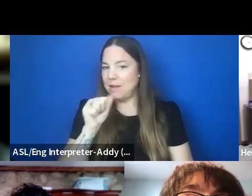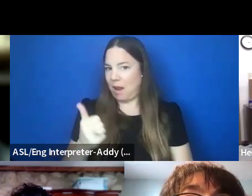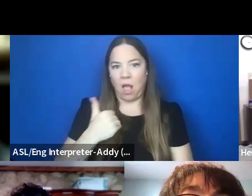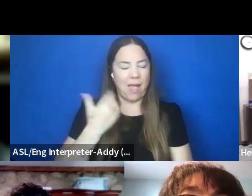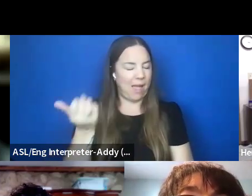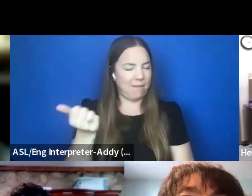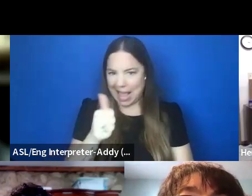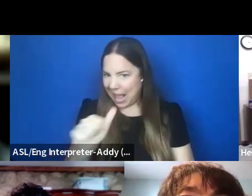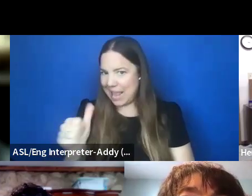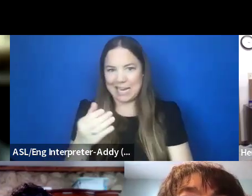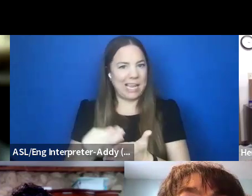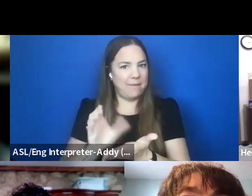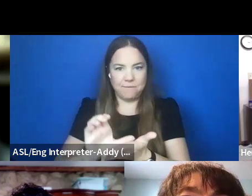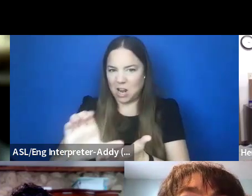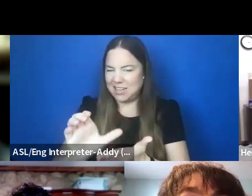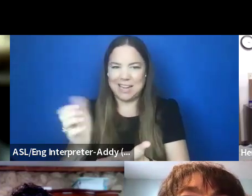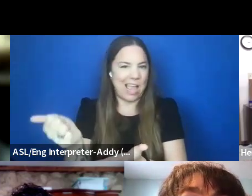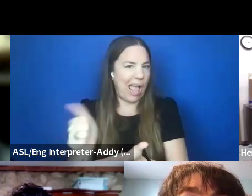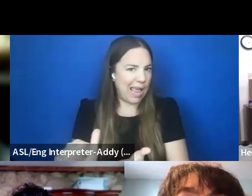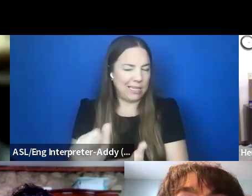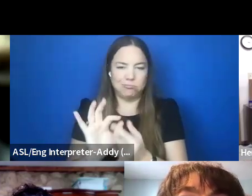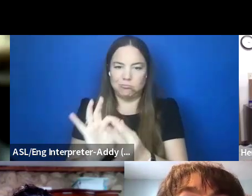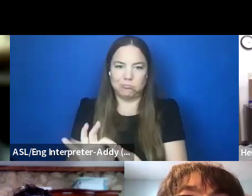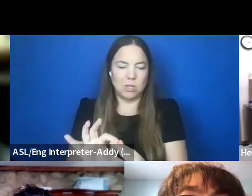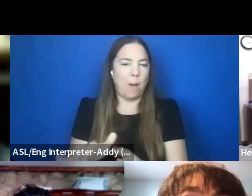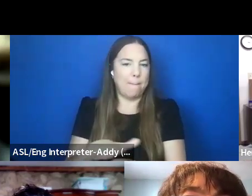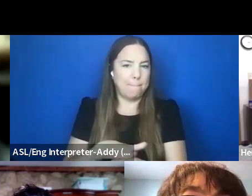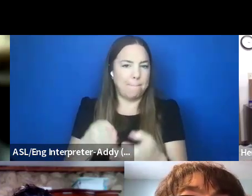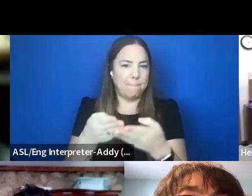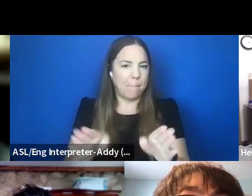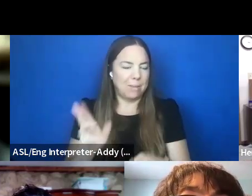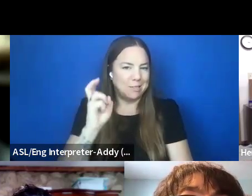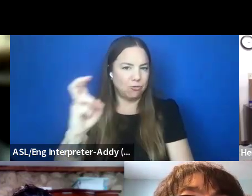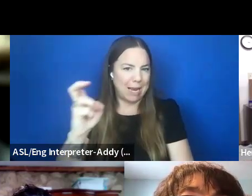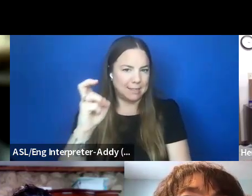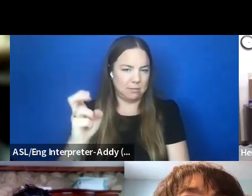Adeleigh Belyeu: funding of any kind towards public transit that goes back to Adeleigh Belyeu: a